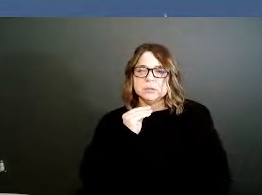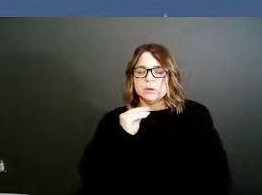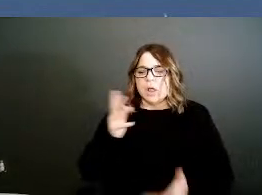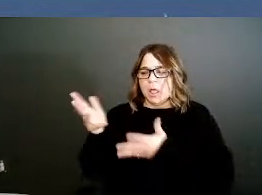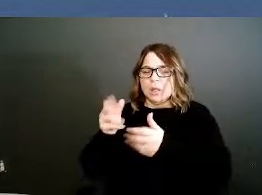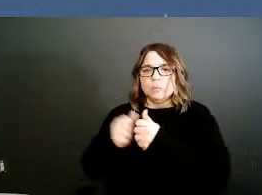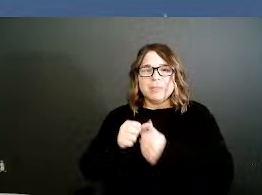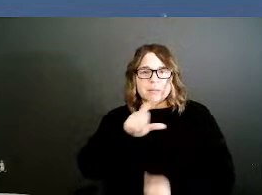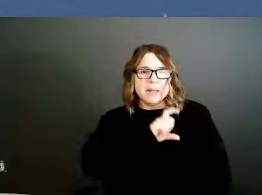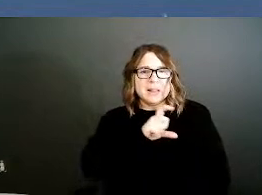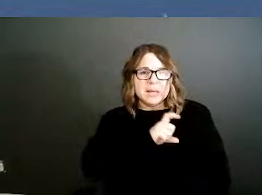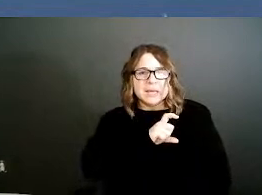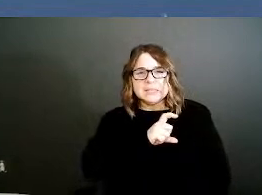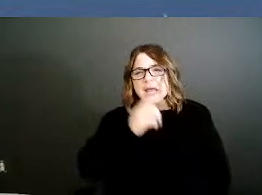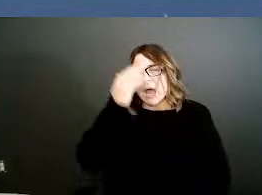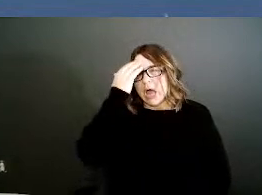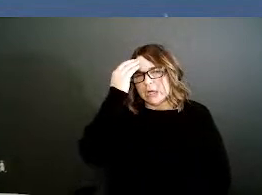SO PLEASE SAY NO TO THE INCREASE IN THE POLICE BUDGET. THANK YOU.